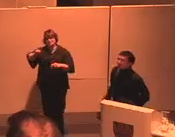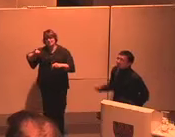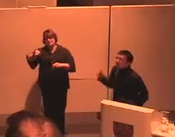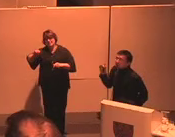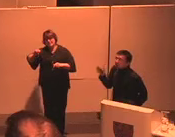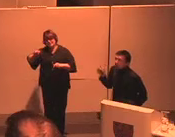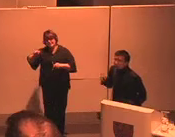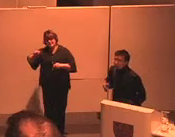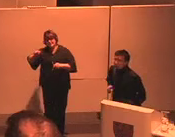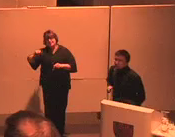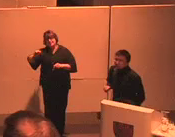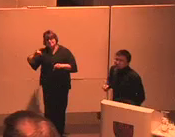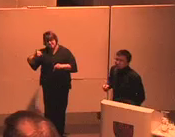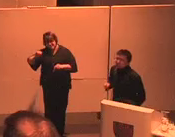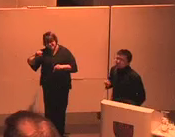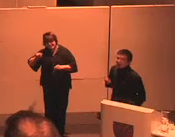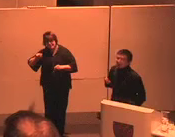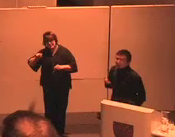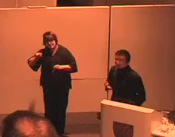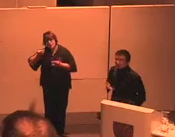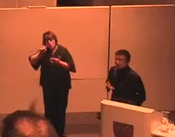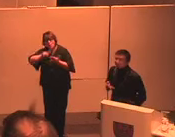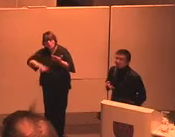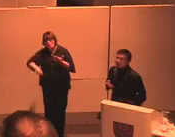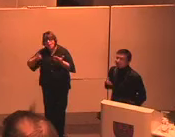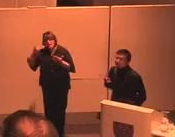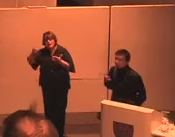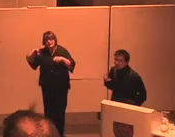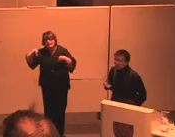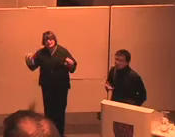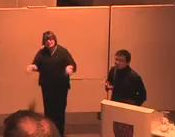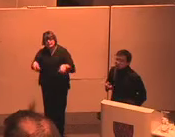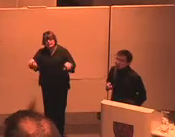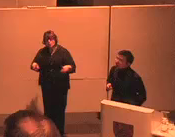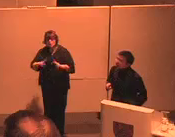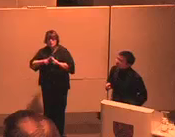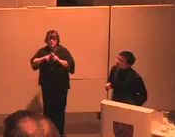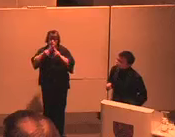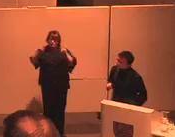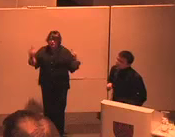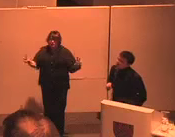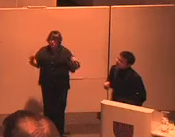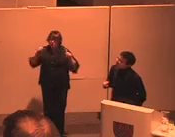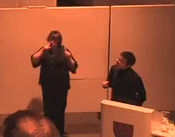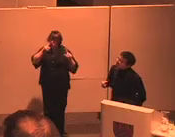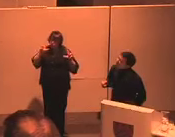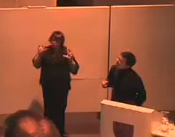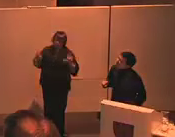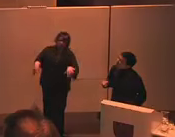What he did was really shocking, inspiring things.